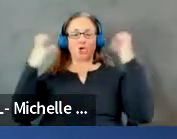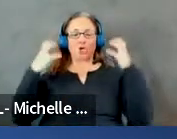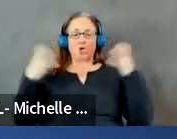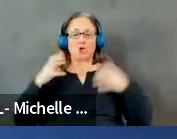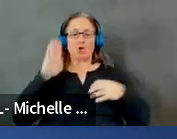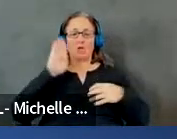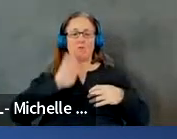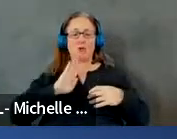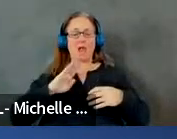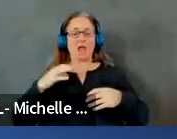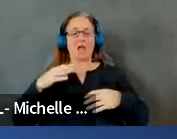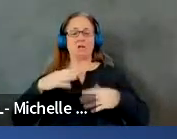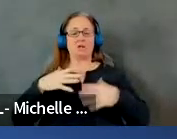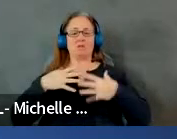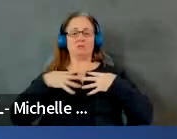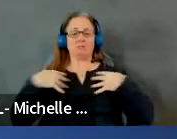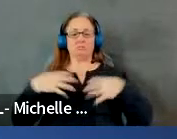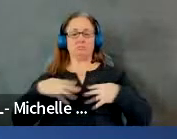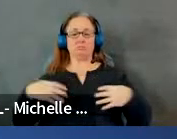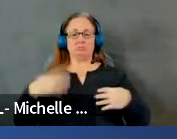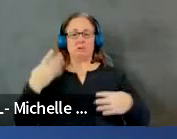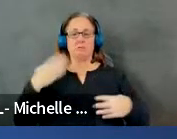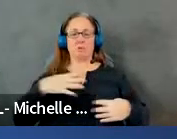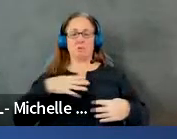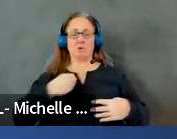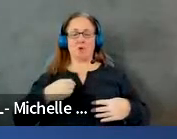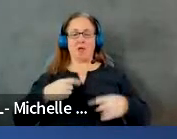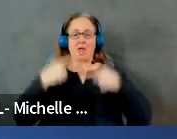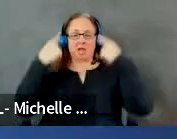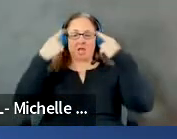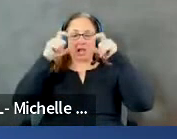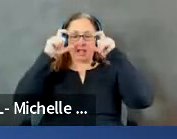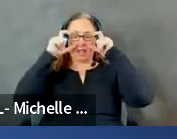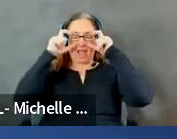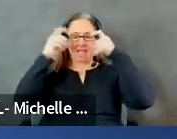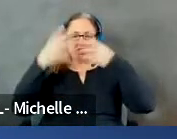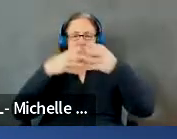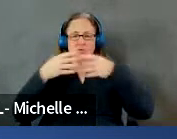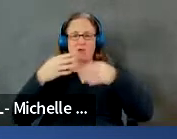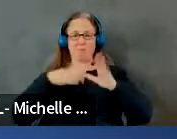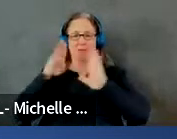blue and white striped shirt and I have gray rimmed glasses on. My background is blurred.